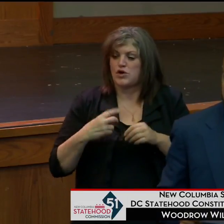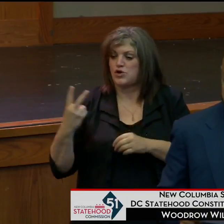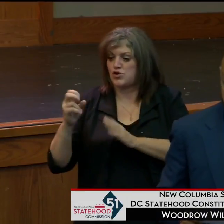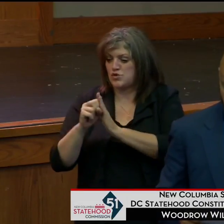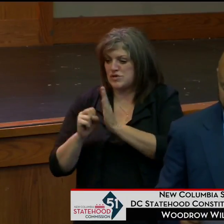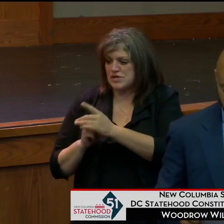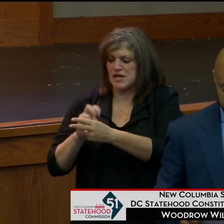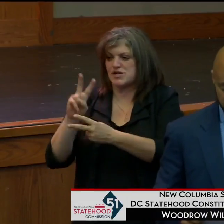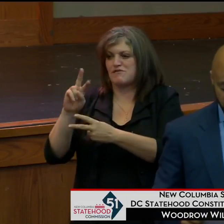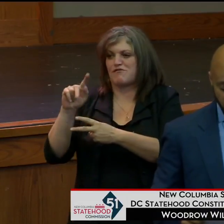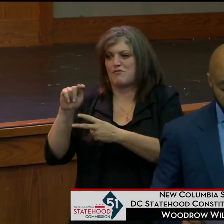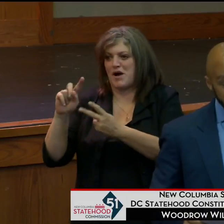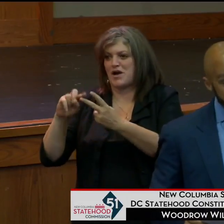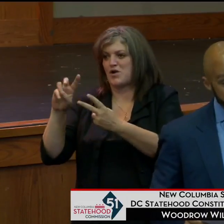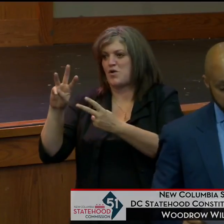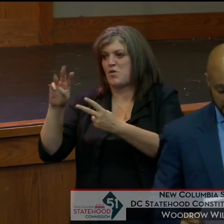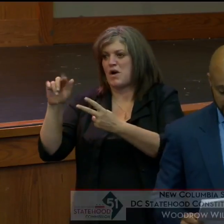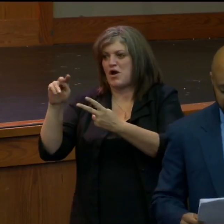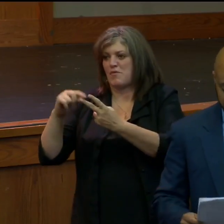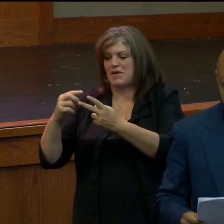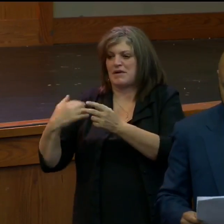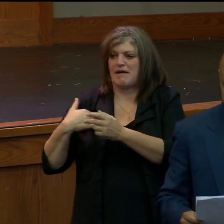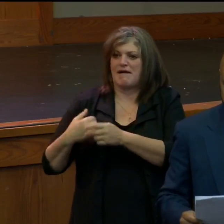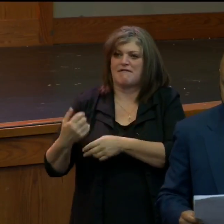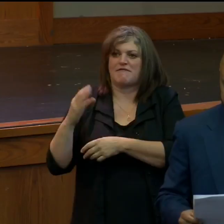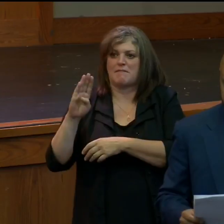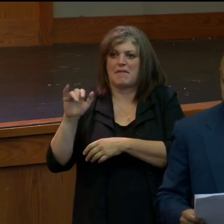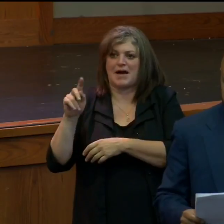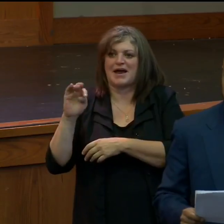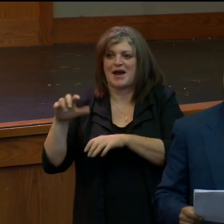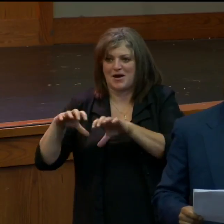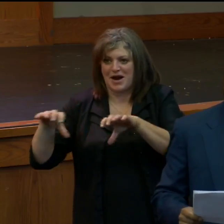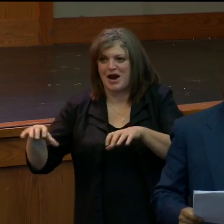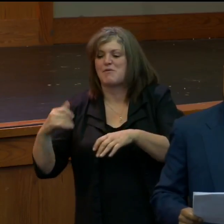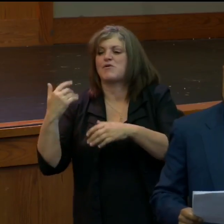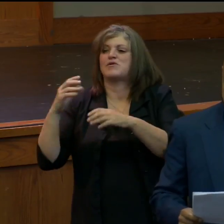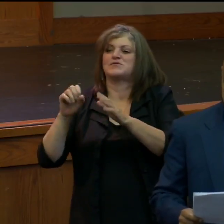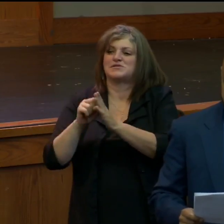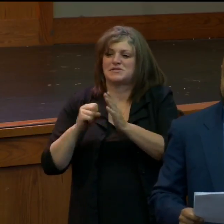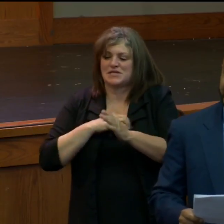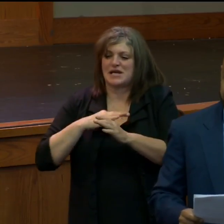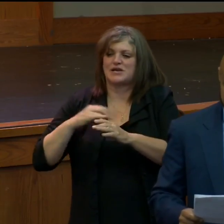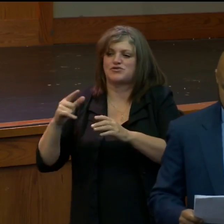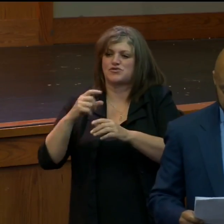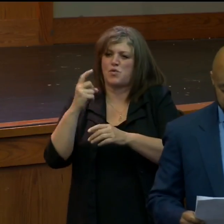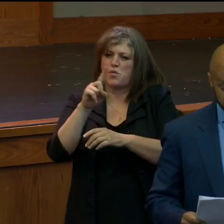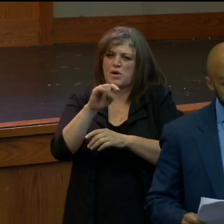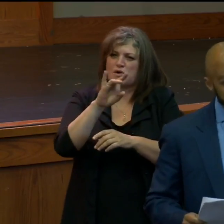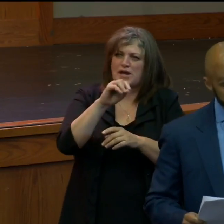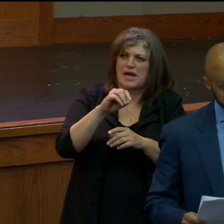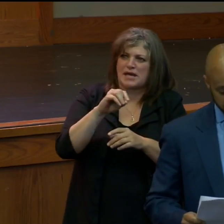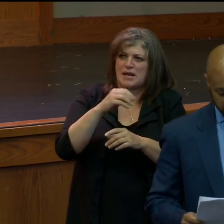VERMONT AND WYOMING ARE REPRESENTED BY BICAMERAL STATE LEGISLATURES OF 180 AND 190 MEMBERS RESPECTIVELY.